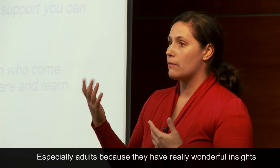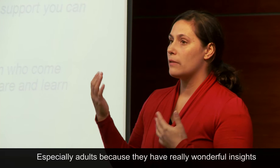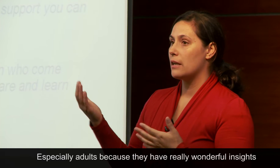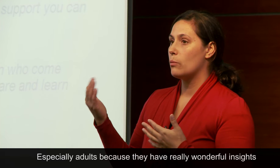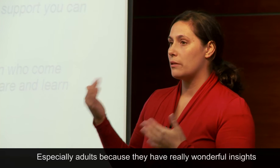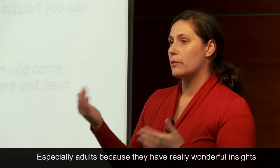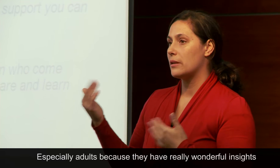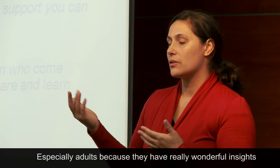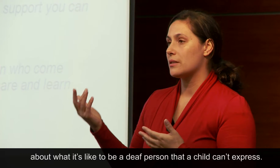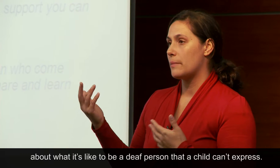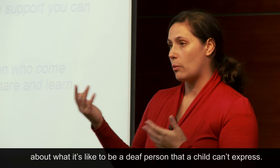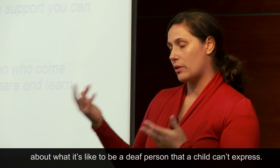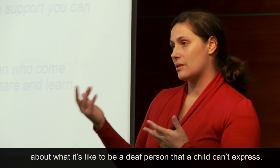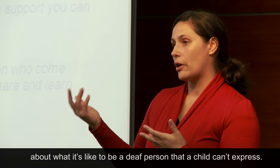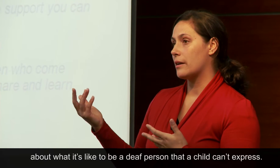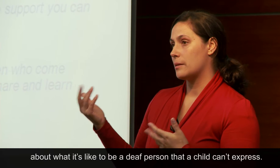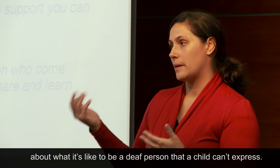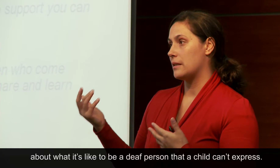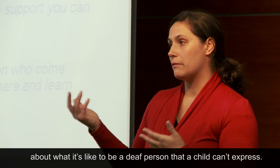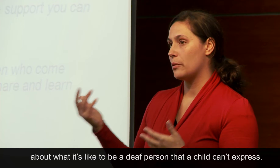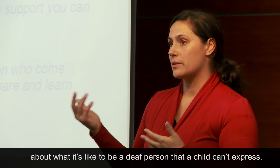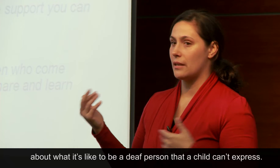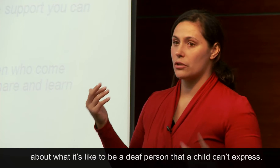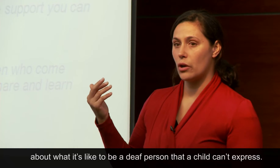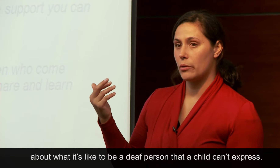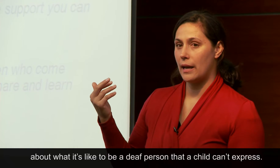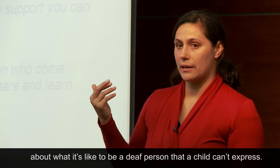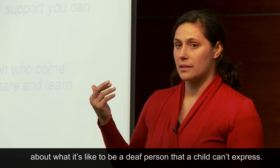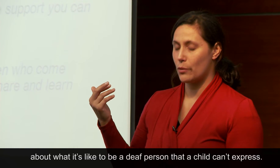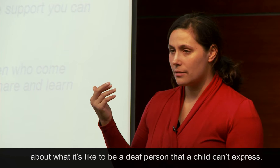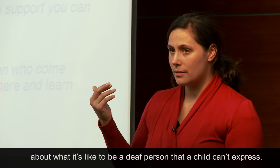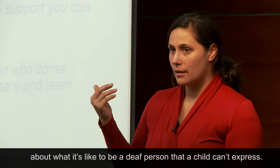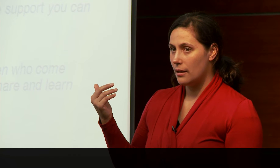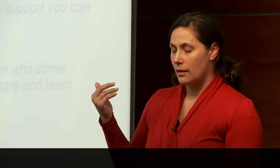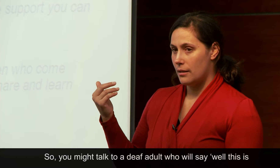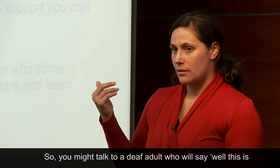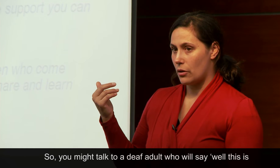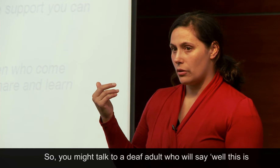they have really wonderful insights about what it’s like to be a deaf person that